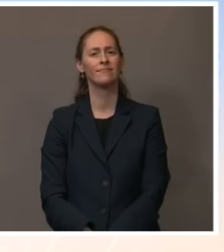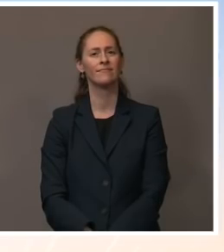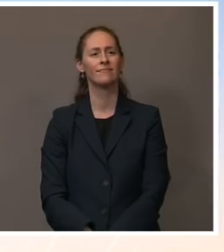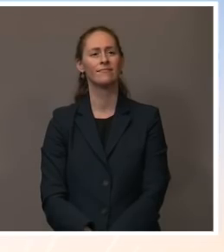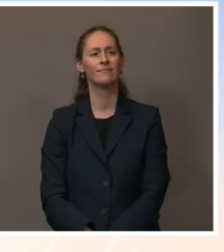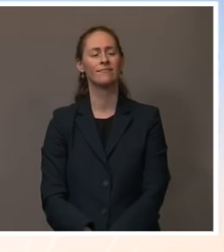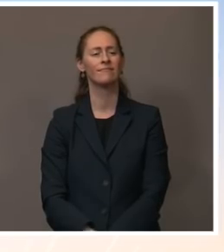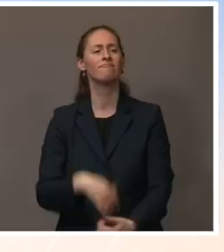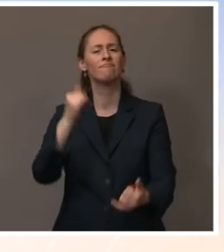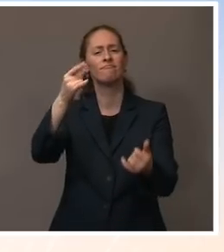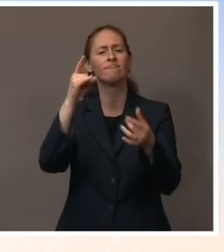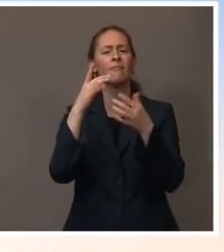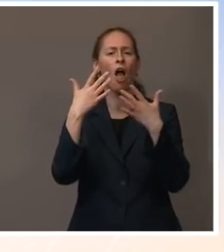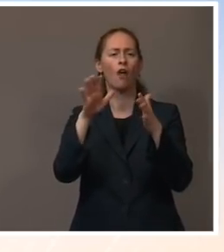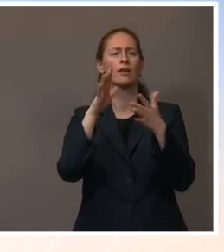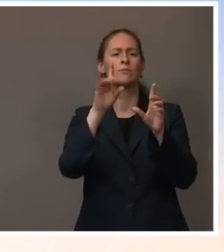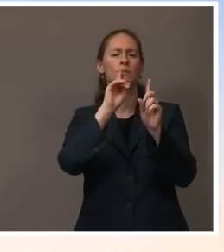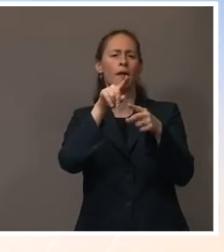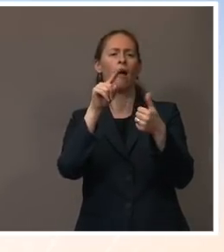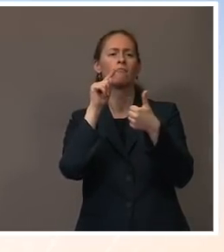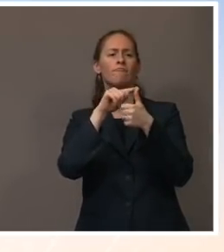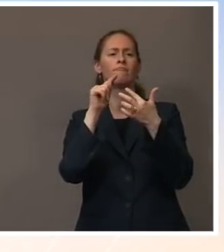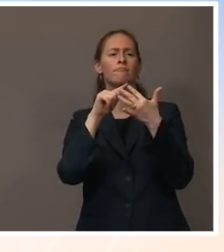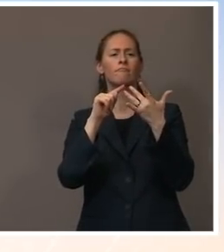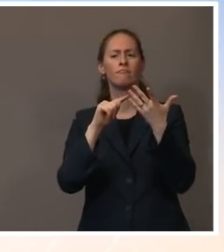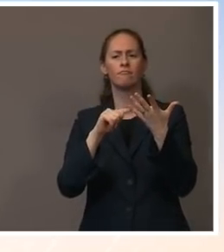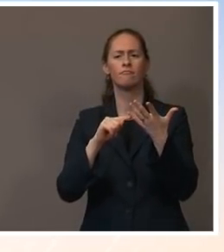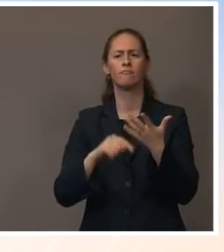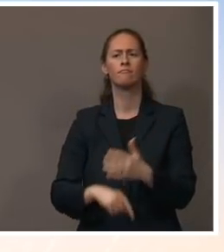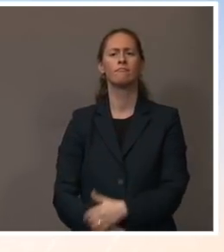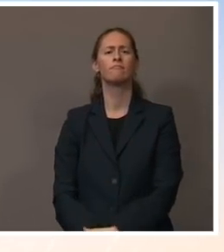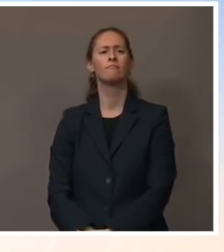and one today said that -- want to have talked about signing on